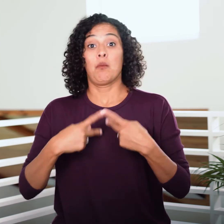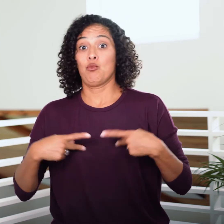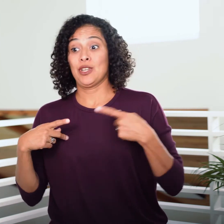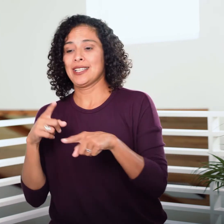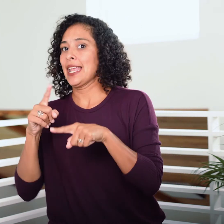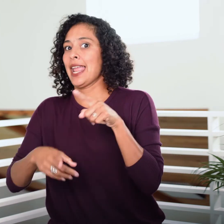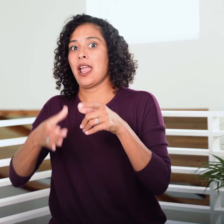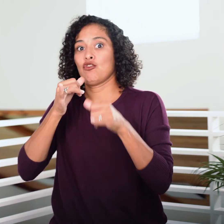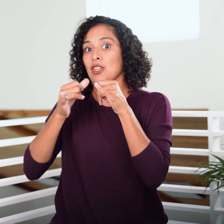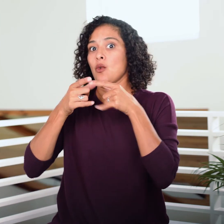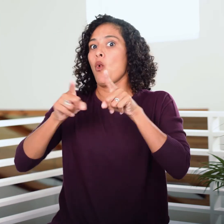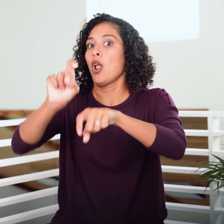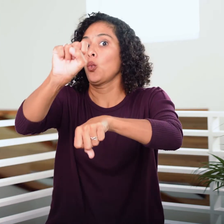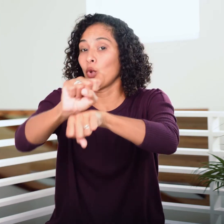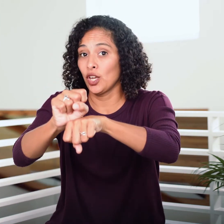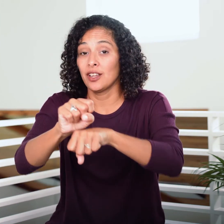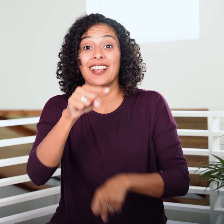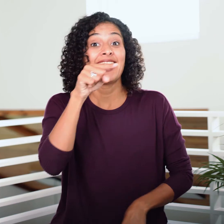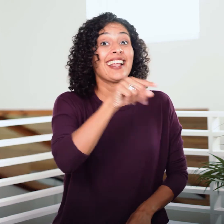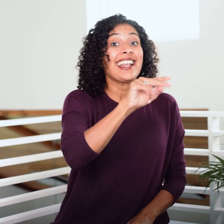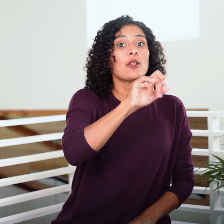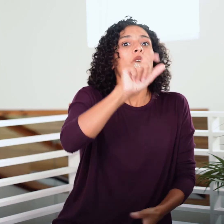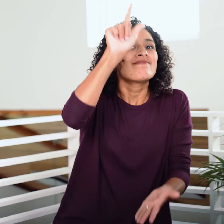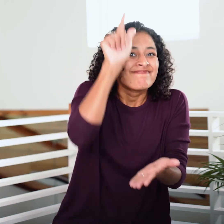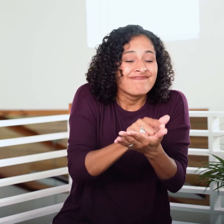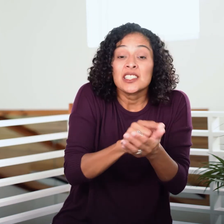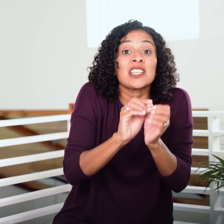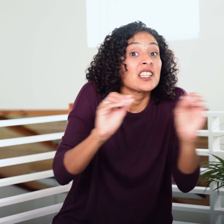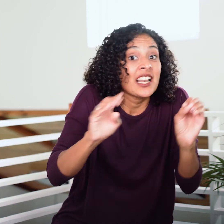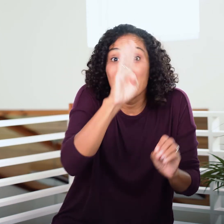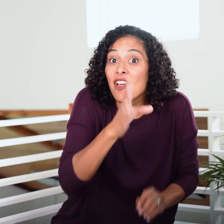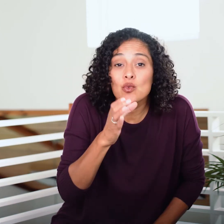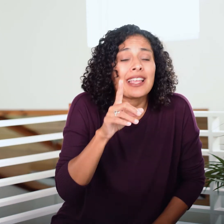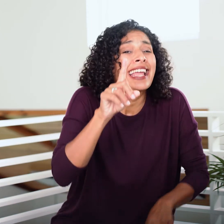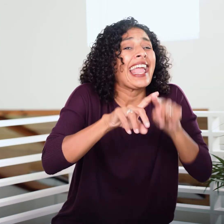For example, priests aren’t allowed to drink on the job, but Nazirites aren’t allowed to drink at all.